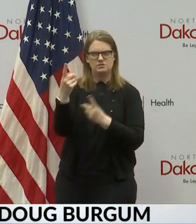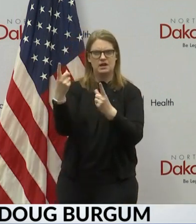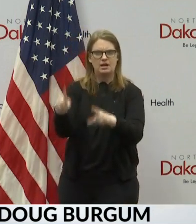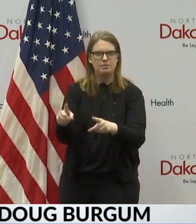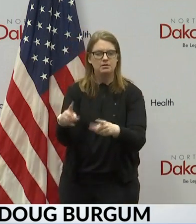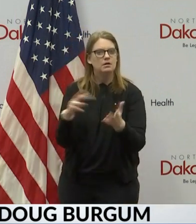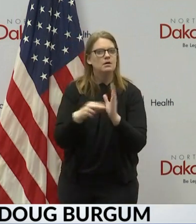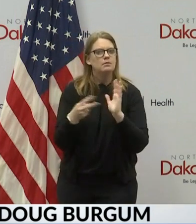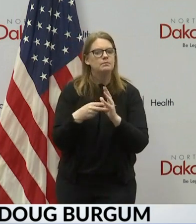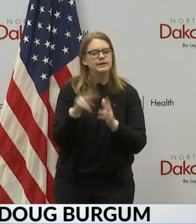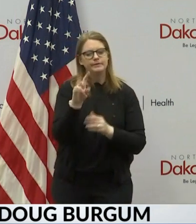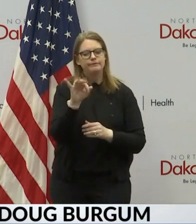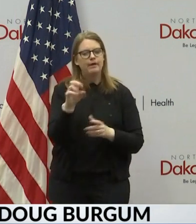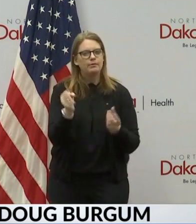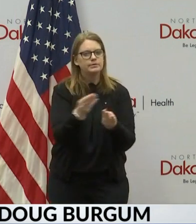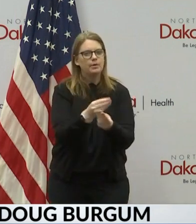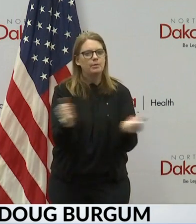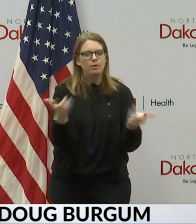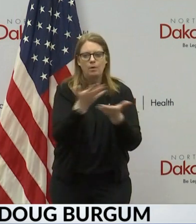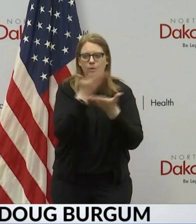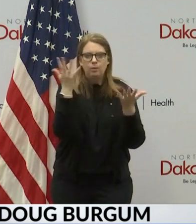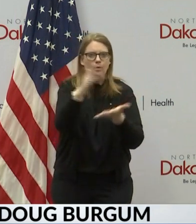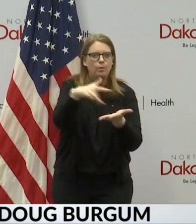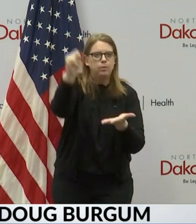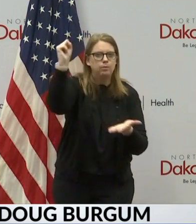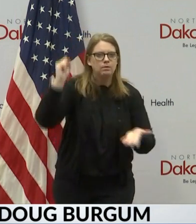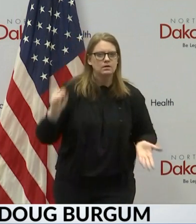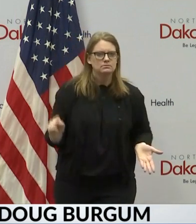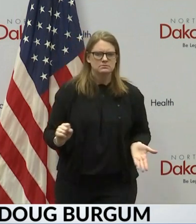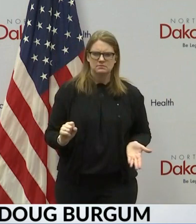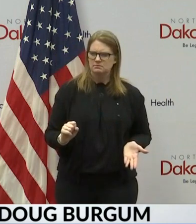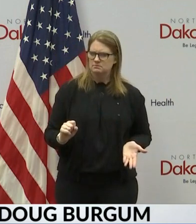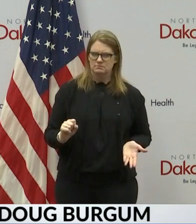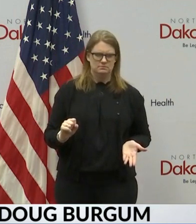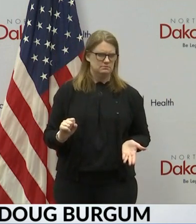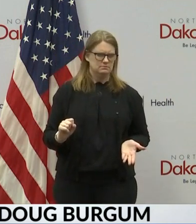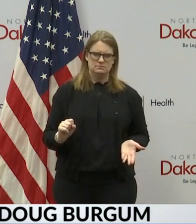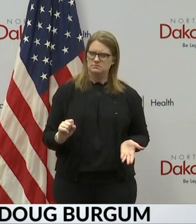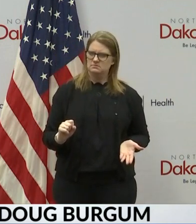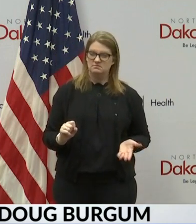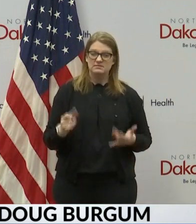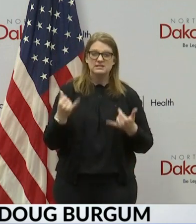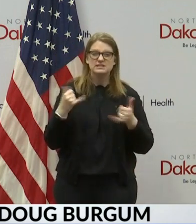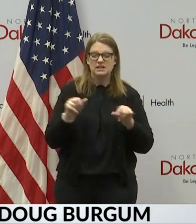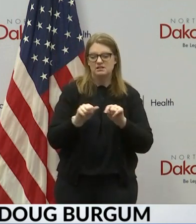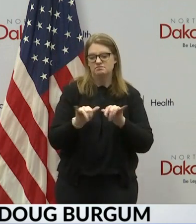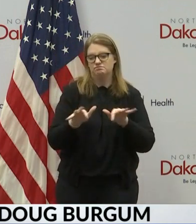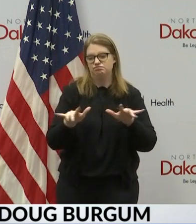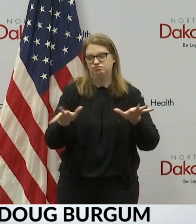TURNS TO MAY DOES NOT SOMEHOW IMAGINE CLEAR CAUSE OUTBREAKS TO NOT HAPPEN BECAUSE THE VIRUS IS STILL JUST AS